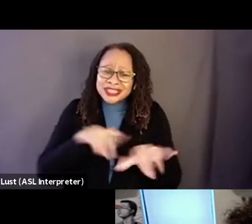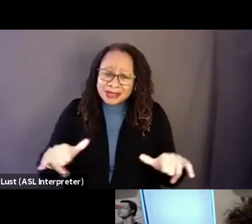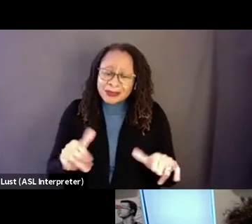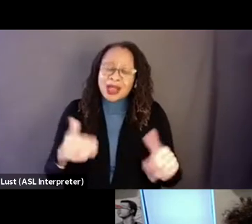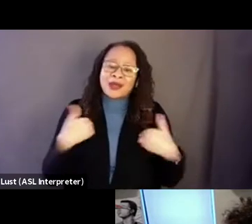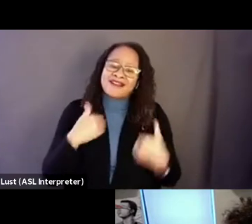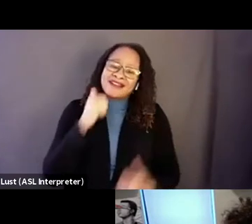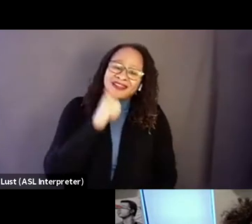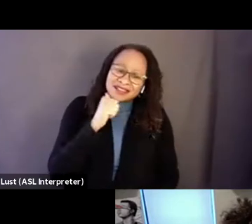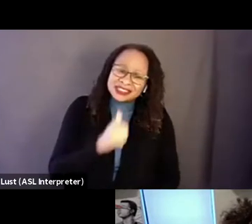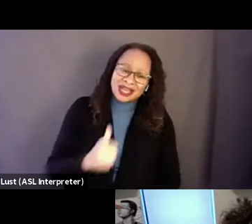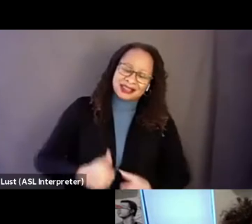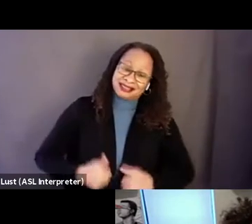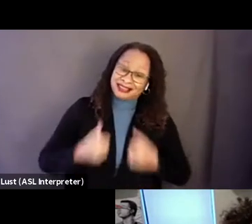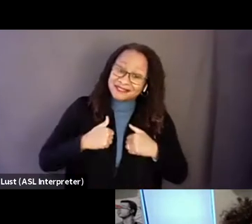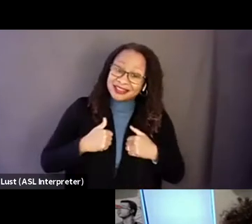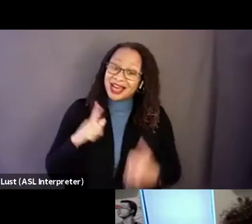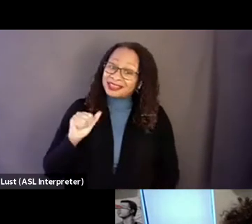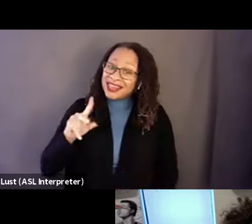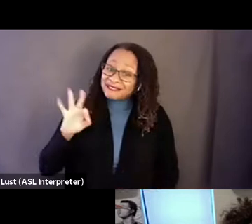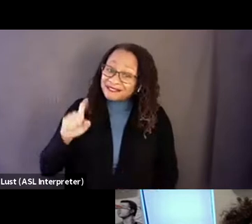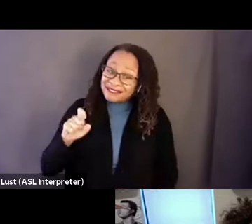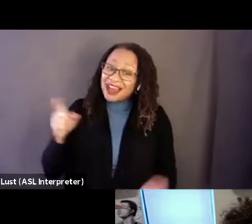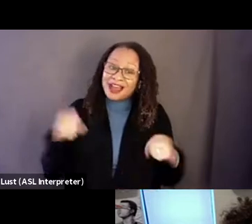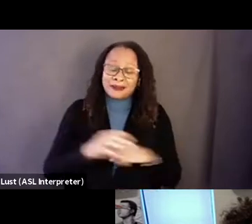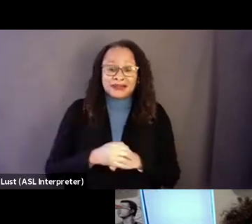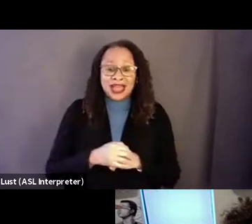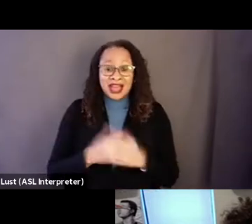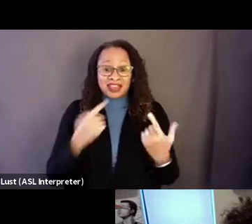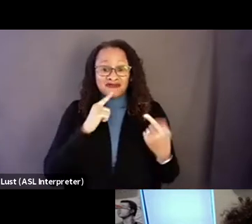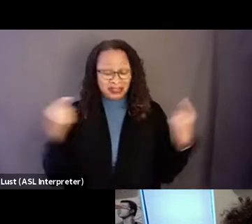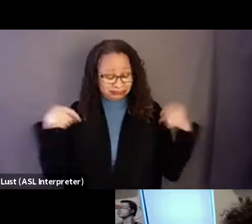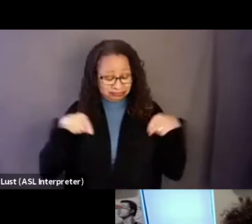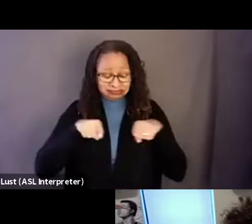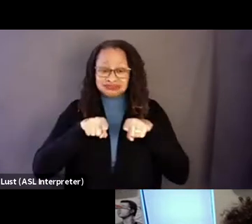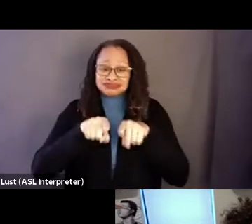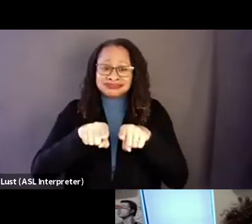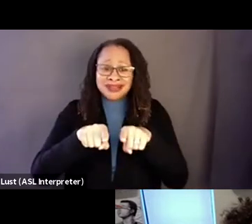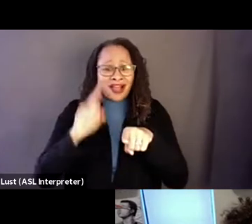And that these things are, they exist side-by-side for us like they do for everyone else.